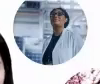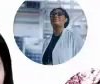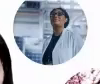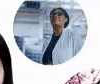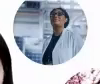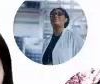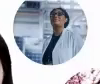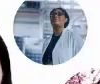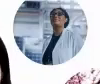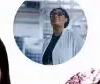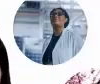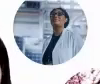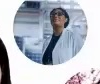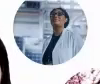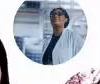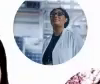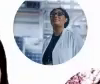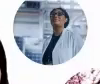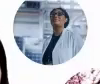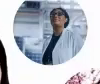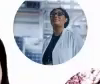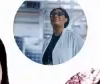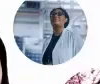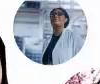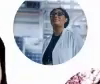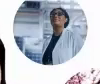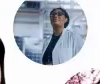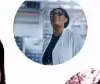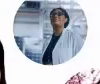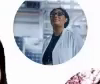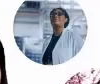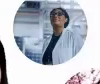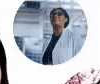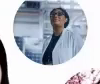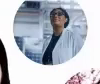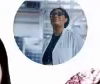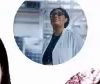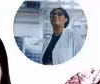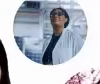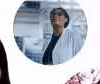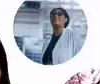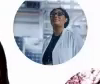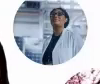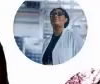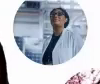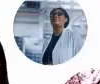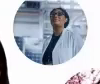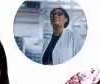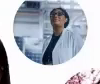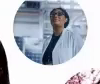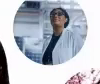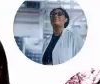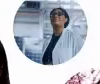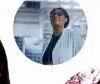joining S-STEM scholars community on LinkedIn, if you aren't already a member. It's a great space to find resources and